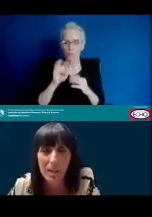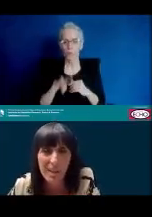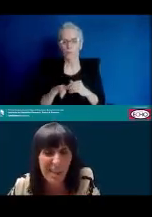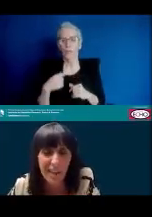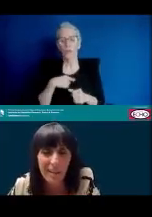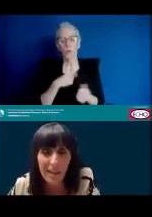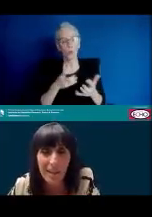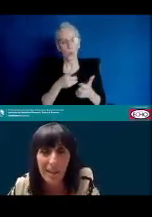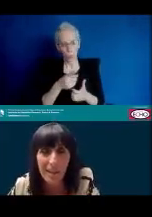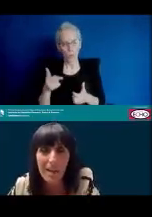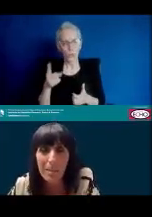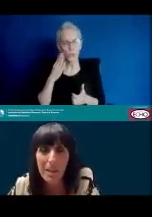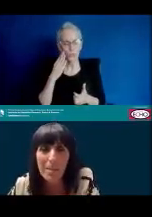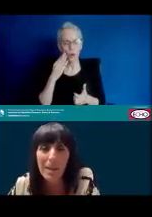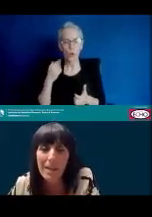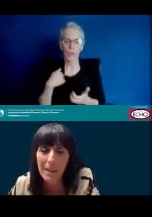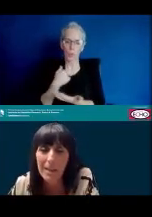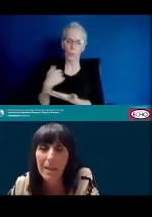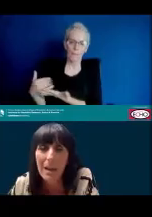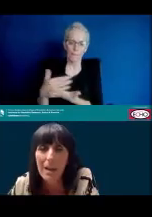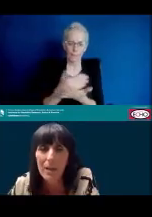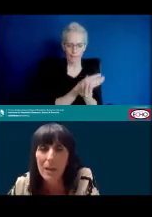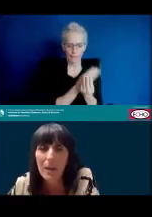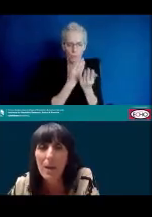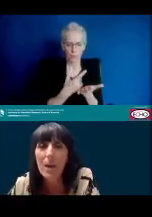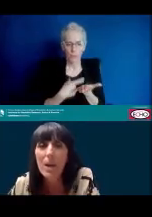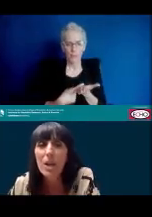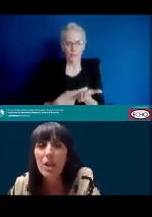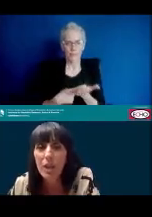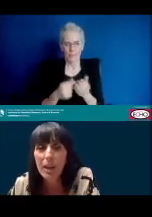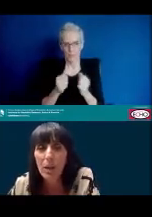and discuss it as a hub team, and, like I said, also share it